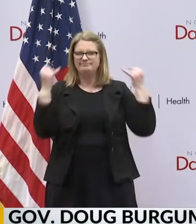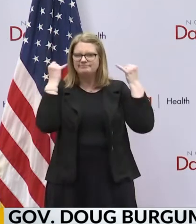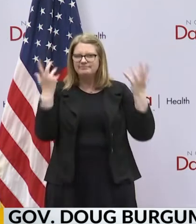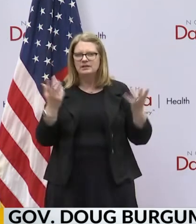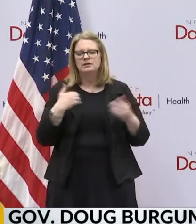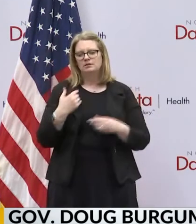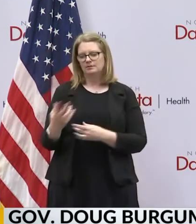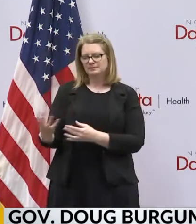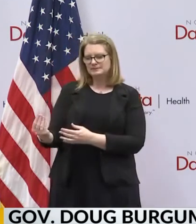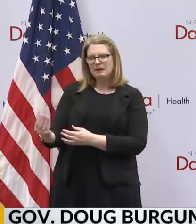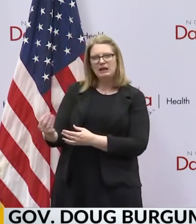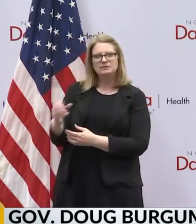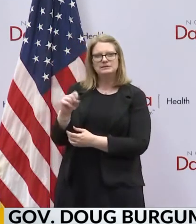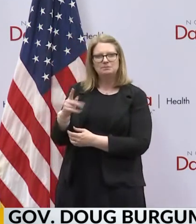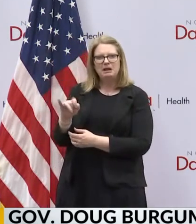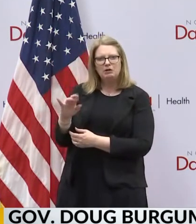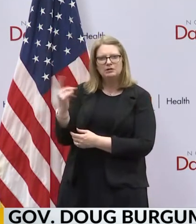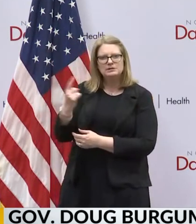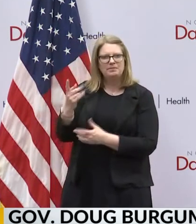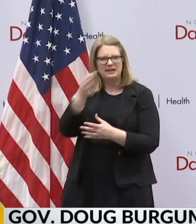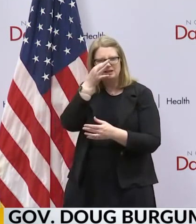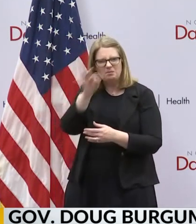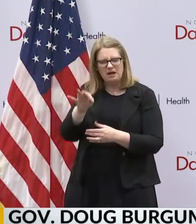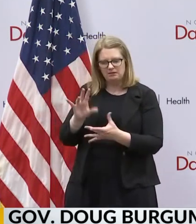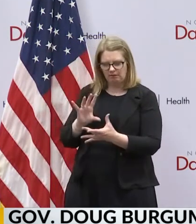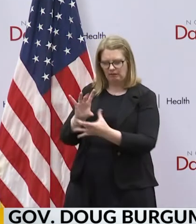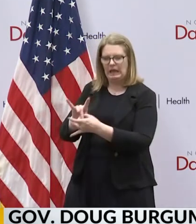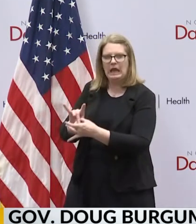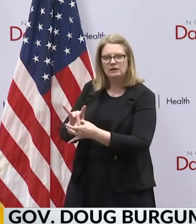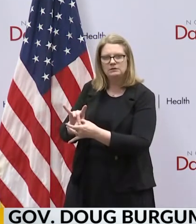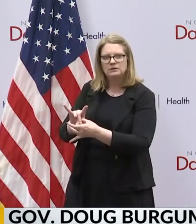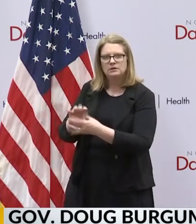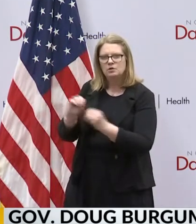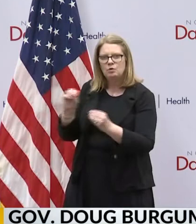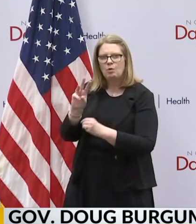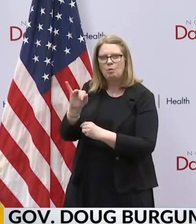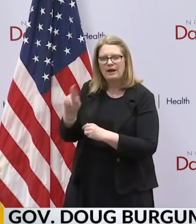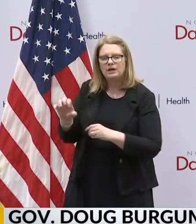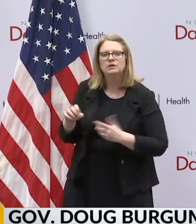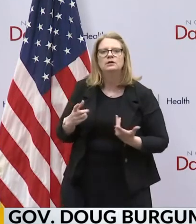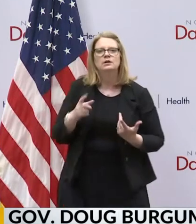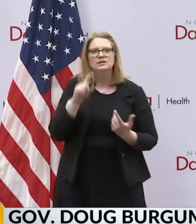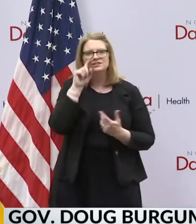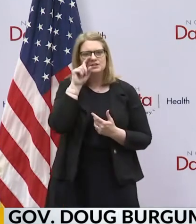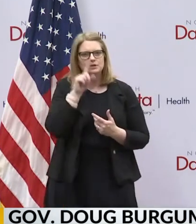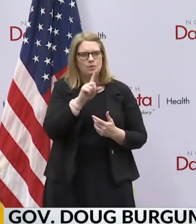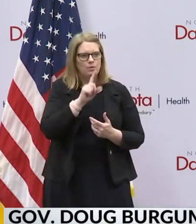WHETHER THAT'S A CAREEN OR SOME HEADPHONES OR -- SCREENS OR SOME HEADPHONES OR A SPEAKER THAT'S